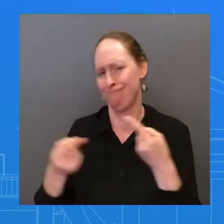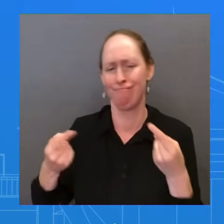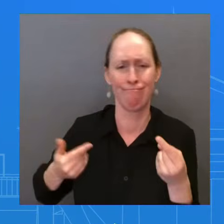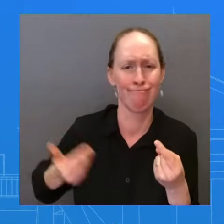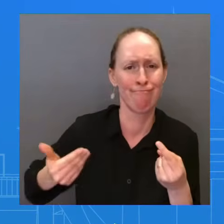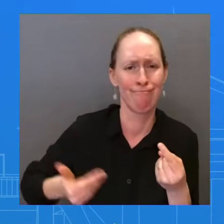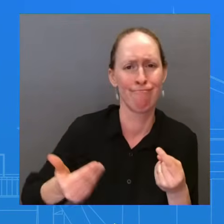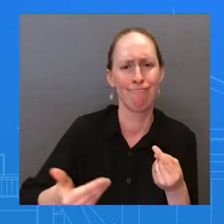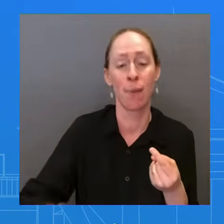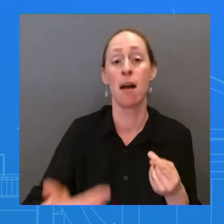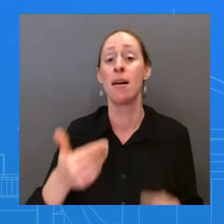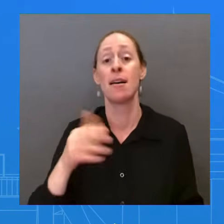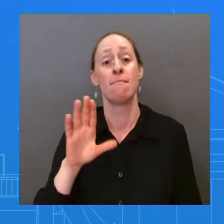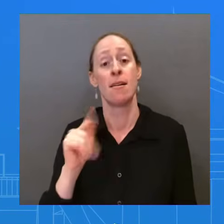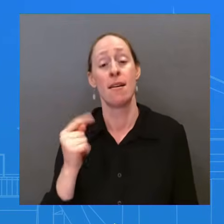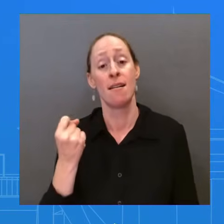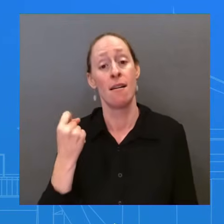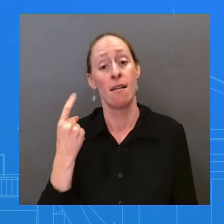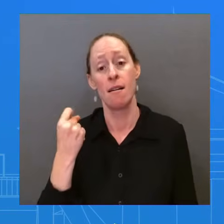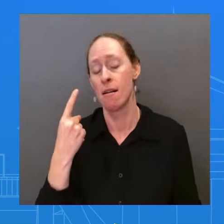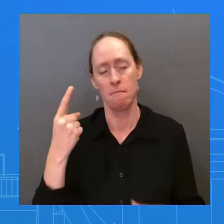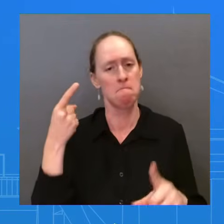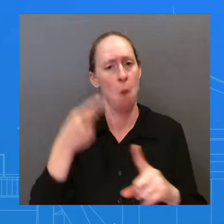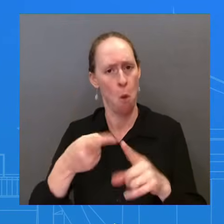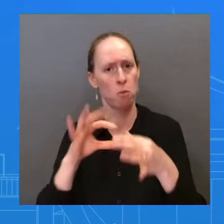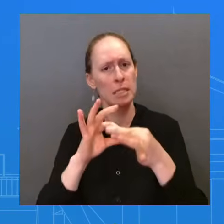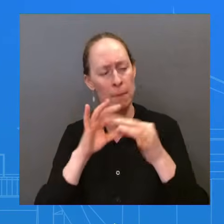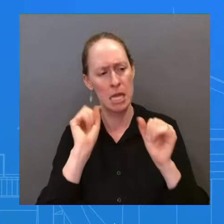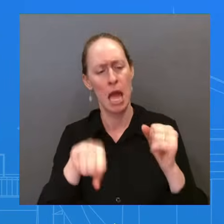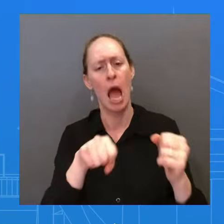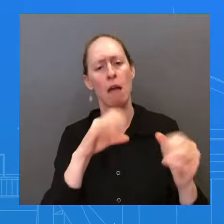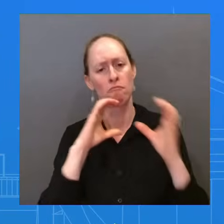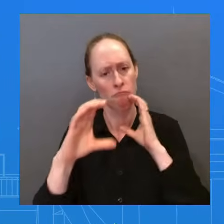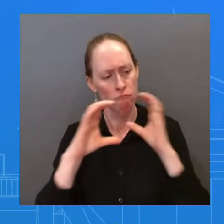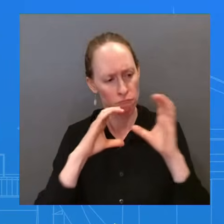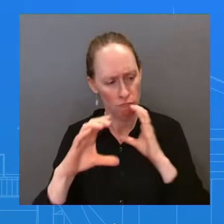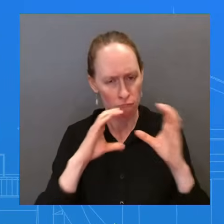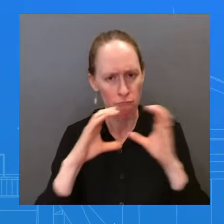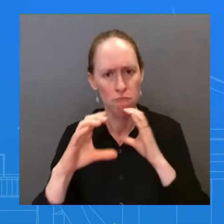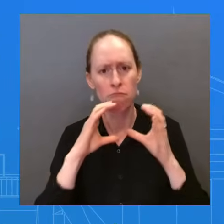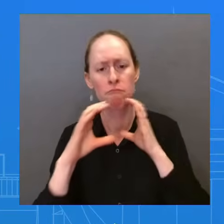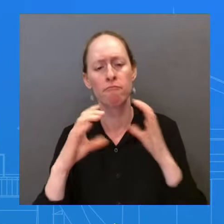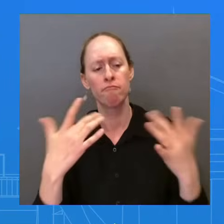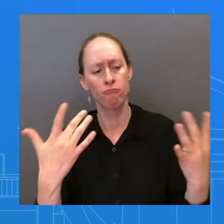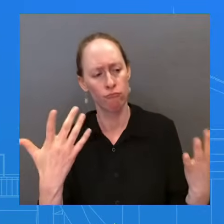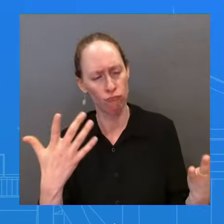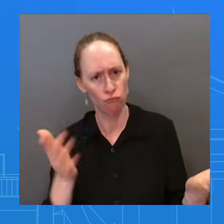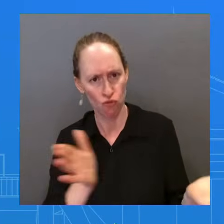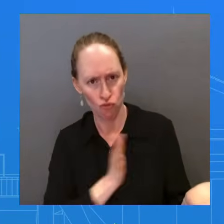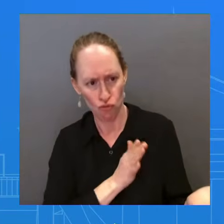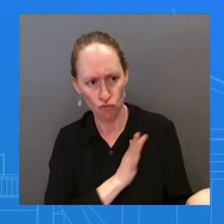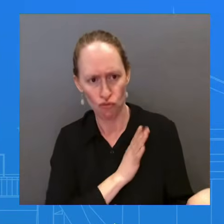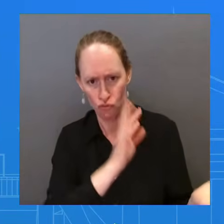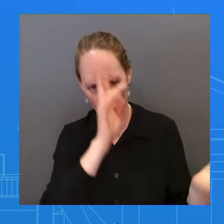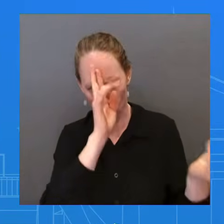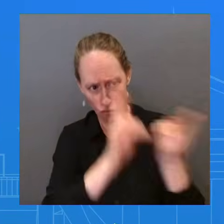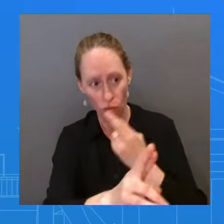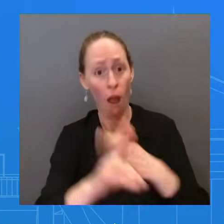And friendly nations can disagree publicly if that's called for. But we're very comfortable in the relationship. And as for a visit, I just don't have anything